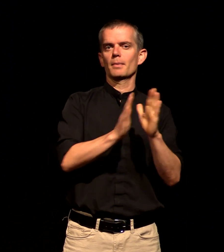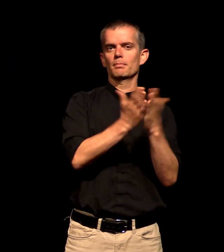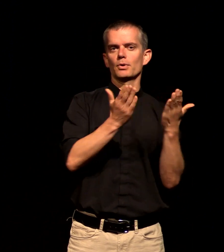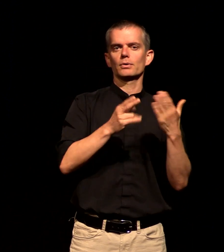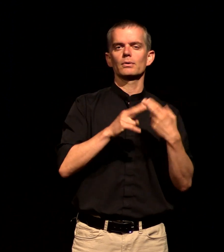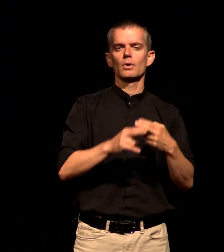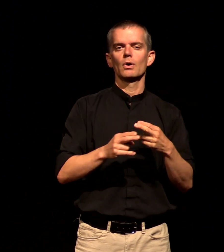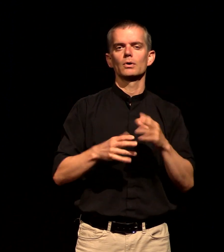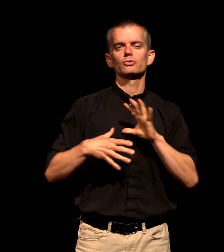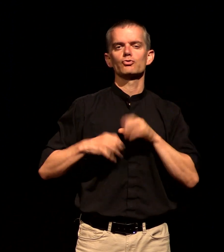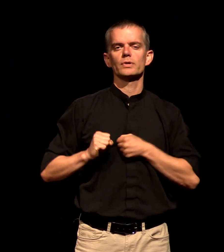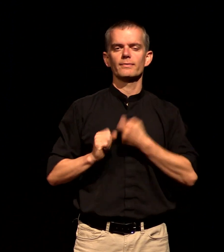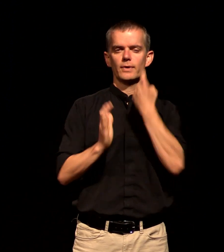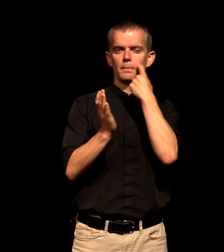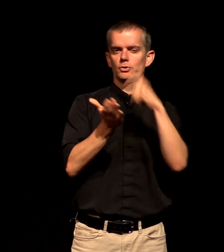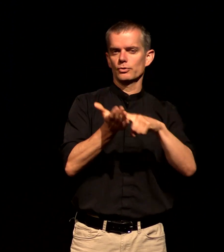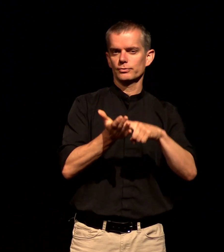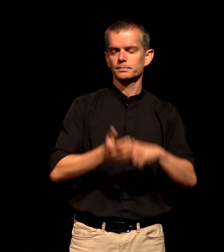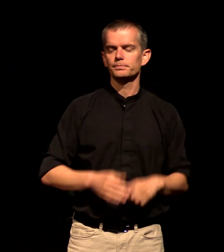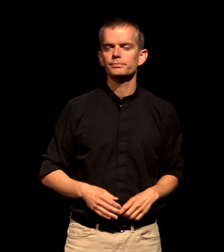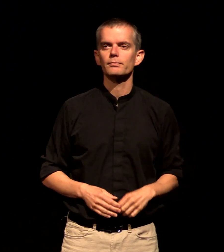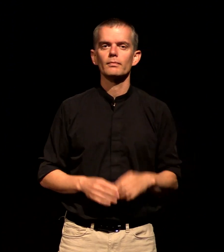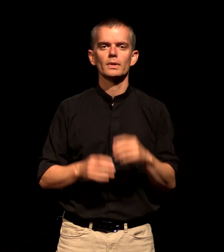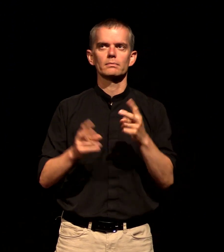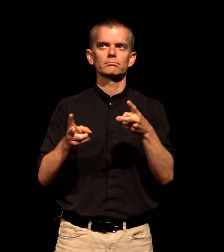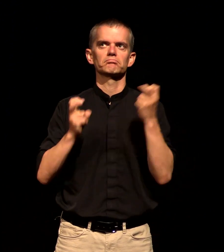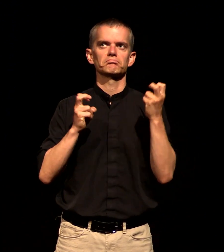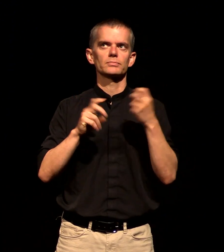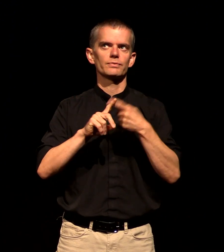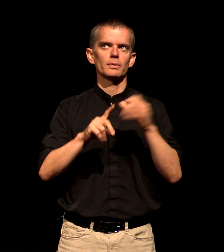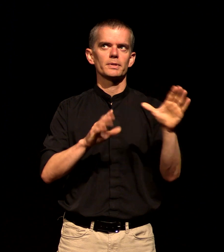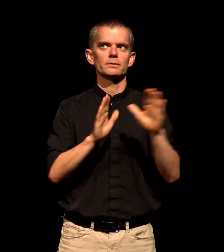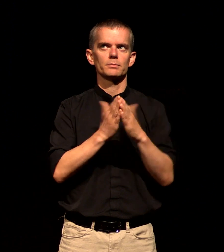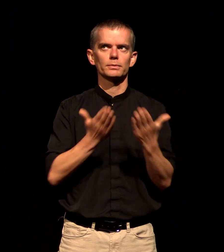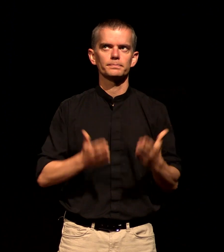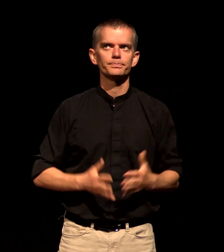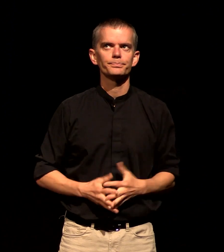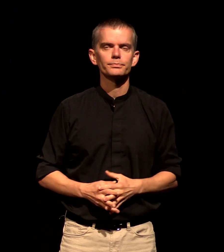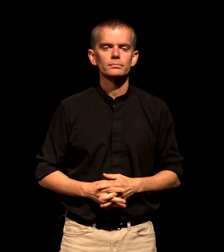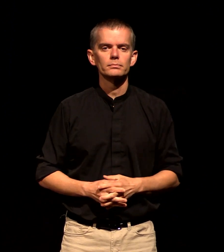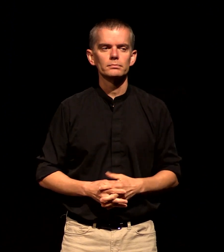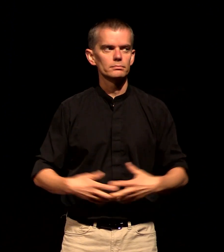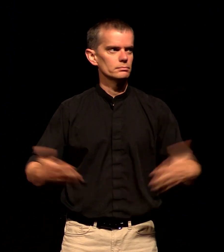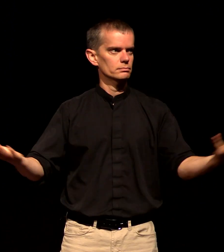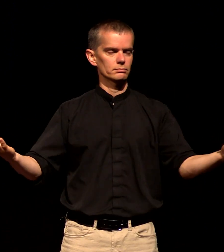an excerpt from his journal. Meanwhile, where's God? Go to